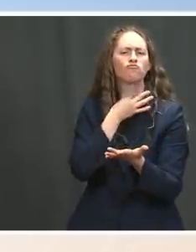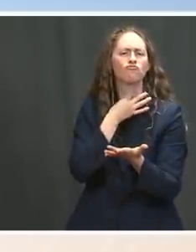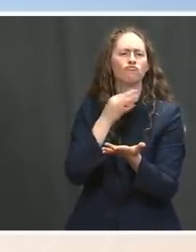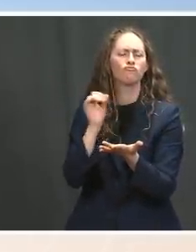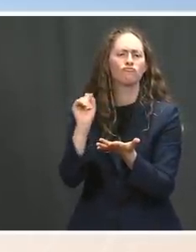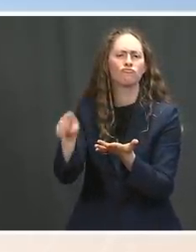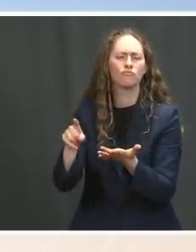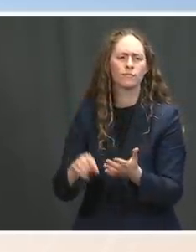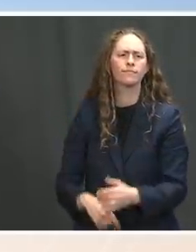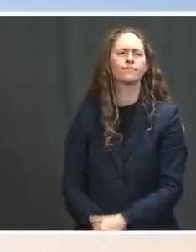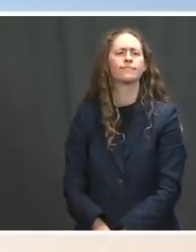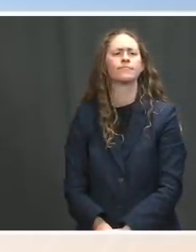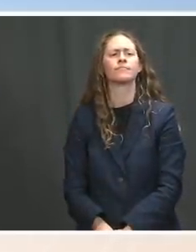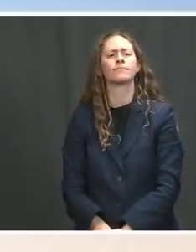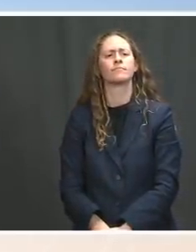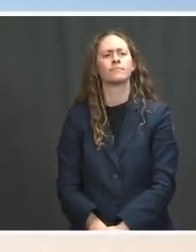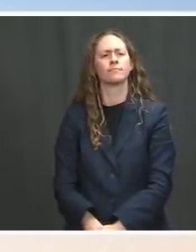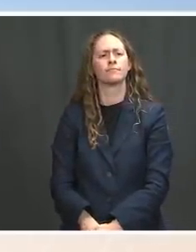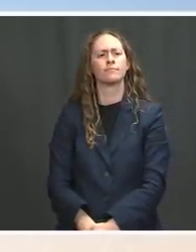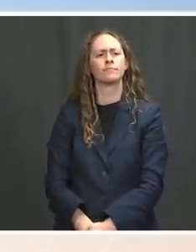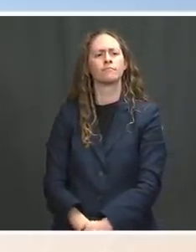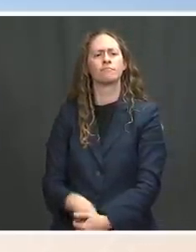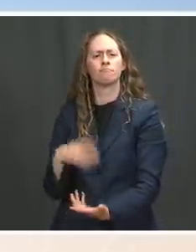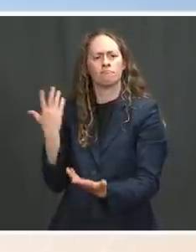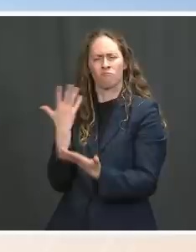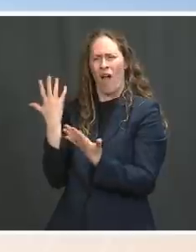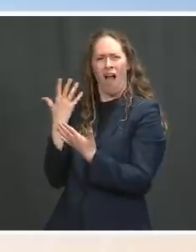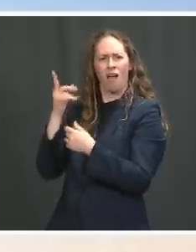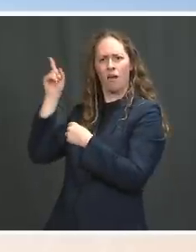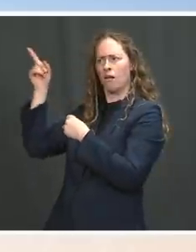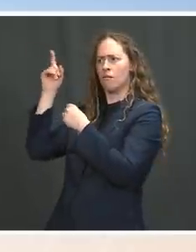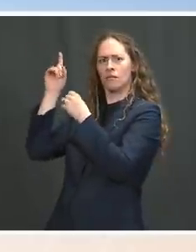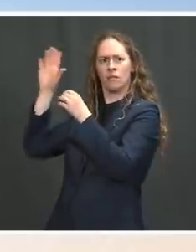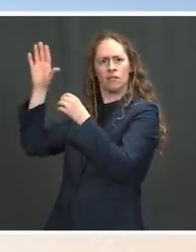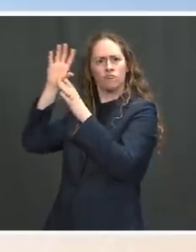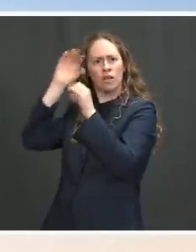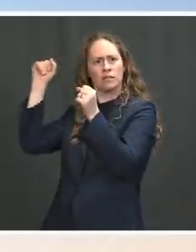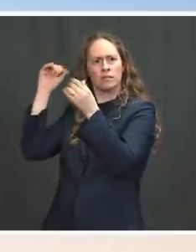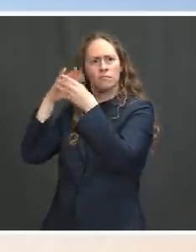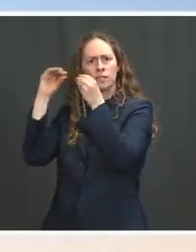and rising prices? Ms. Psaki: His message is: I understand,